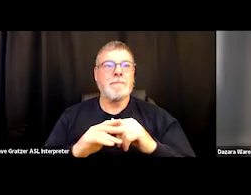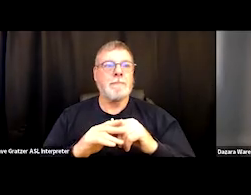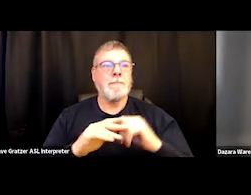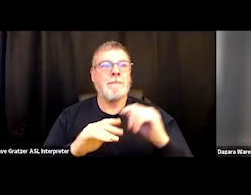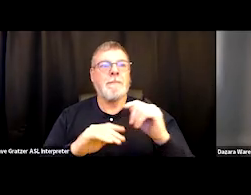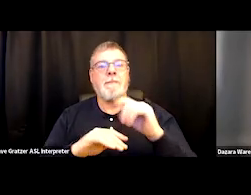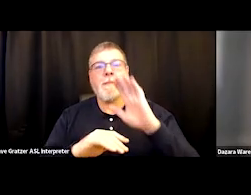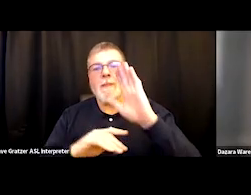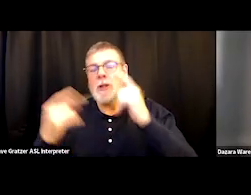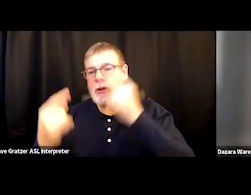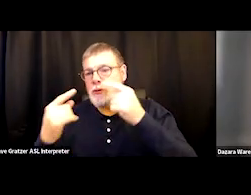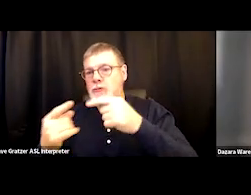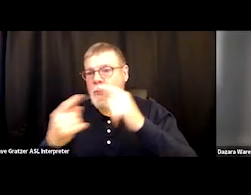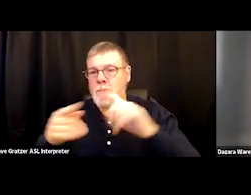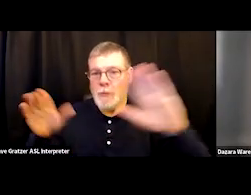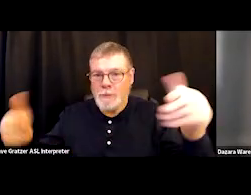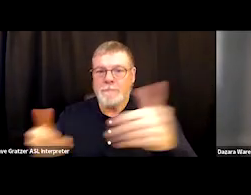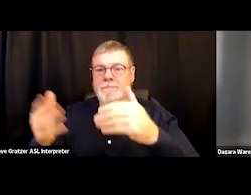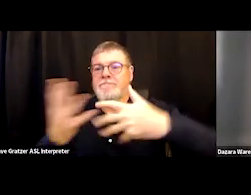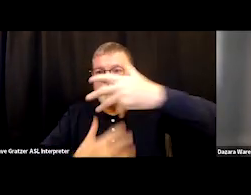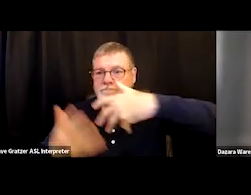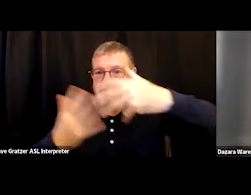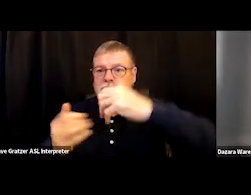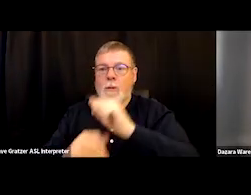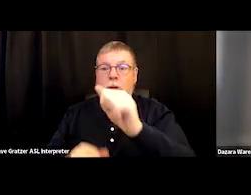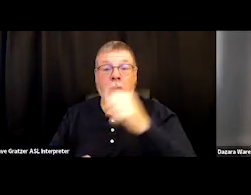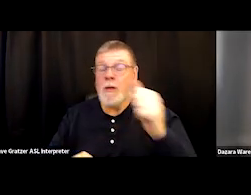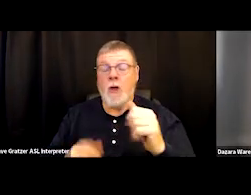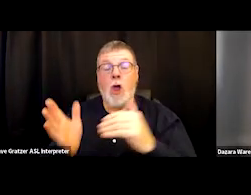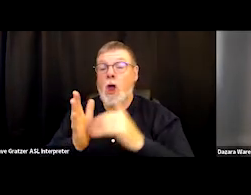Her struggle to interact with others oftentimes resulted in